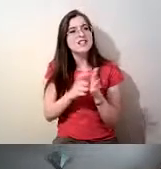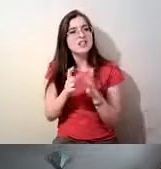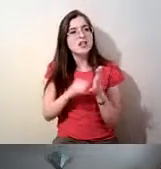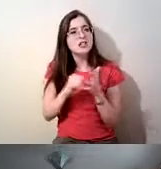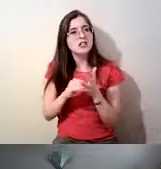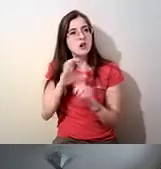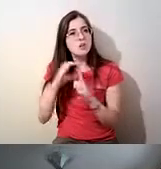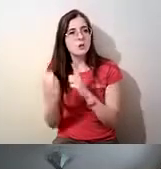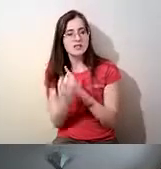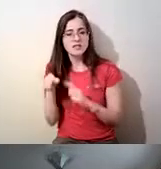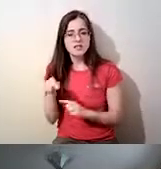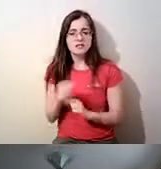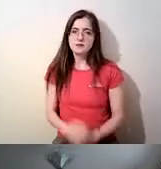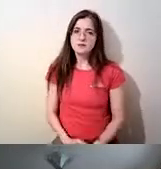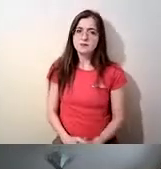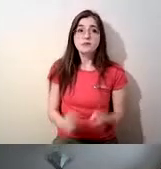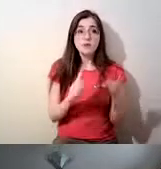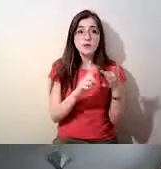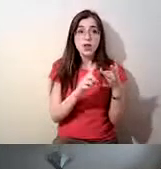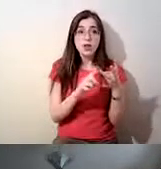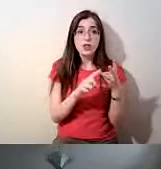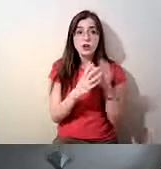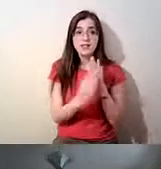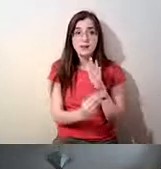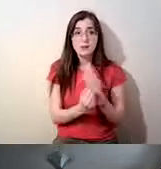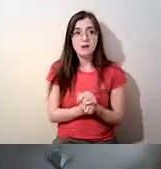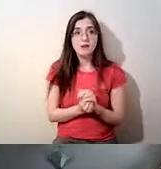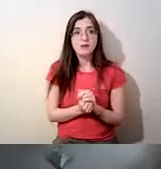is that indigenous peoples a disproportionate number